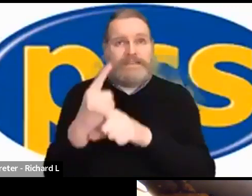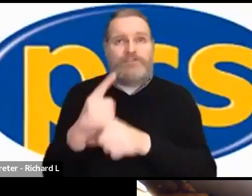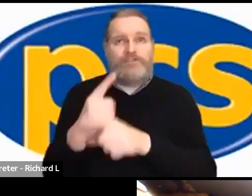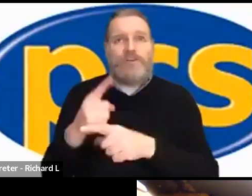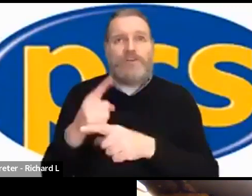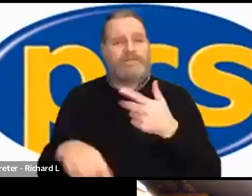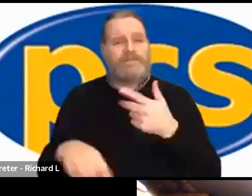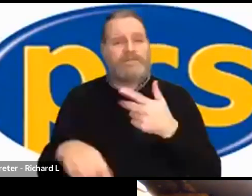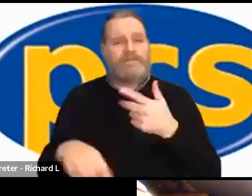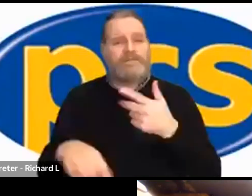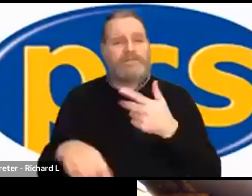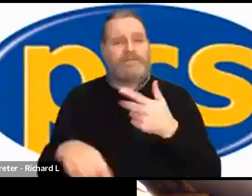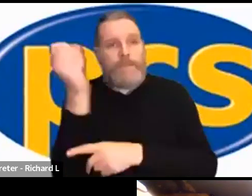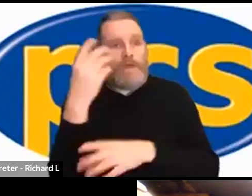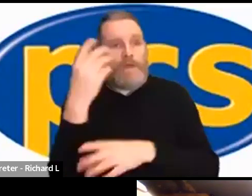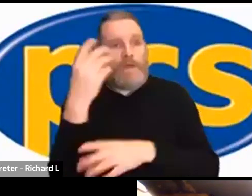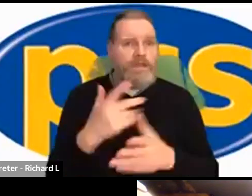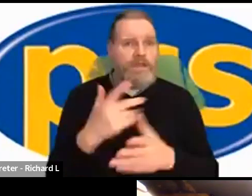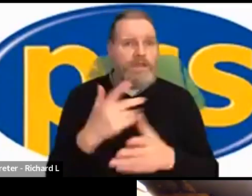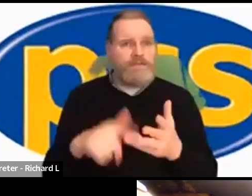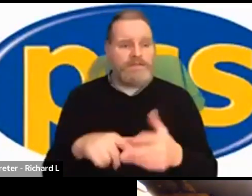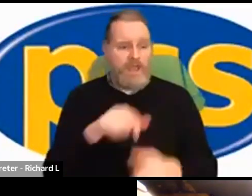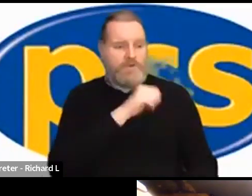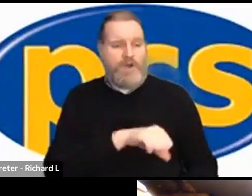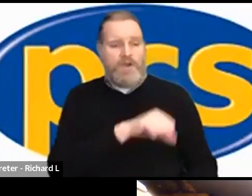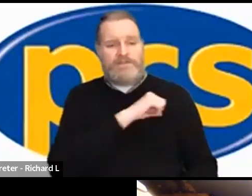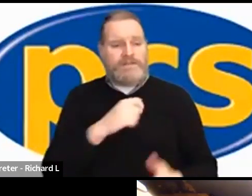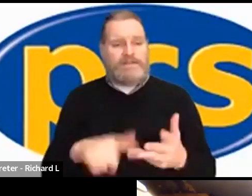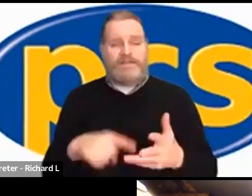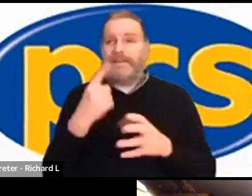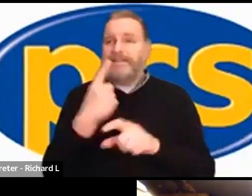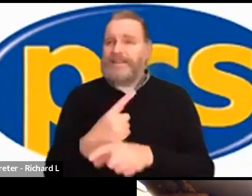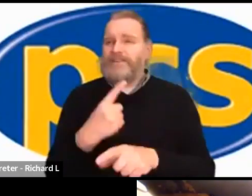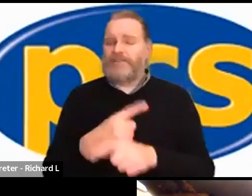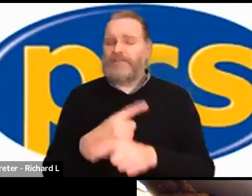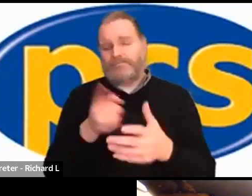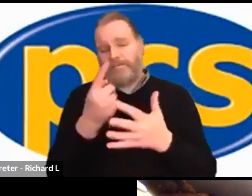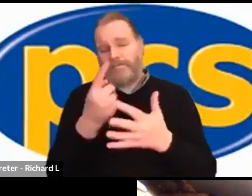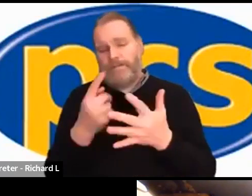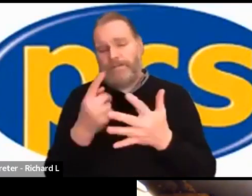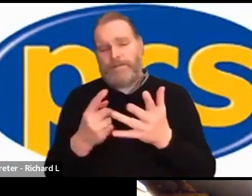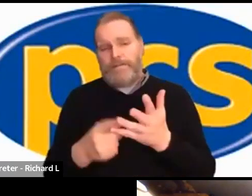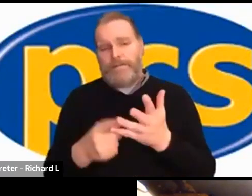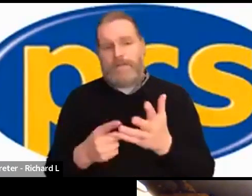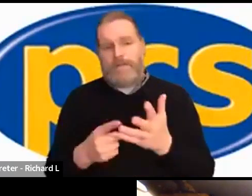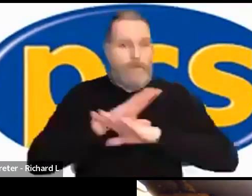Pcs Pcs members. So I think that's a bit of a guide guide. Definitely do not go to o work. Do not work. Do not log on, be on